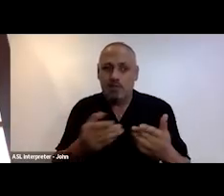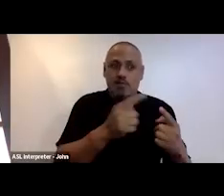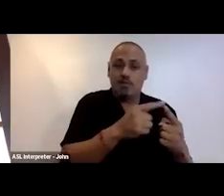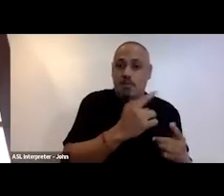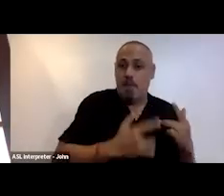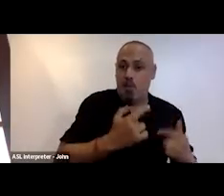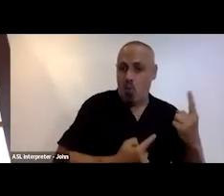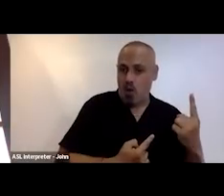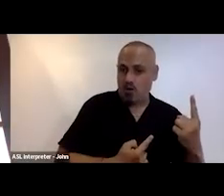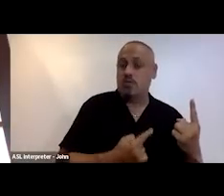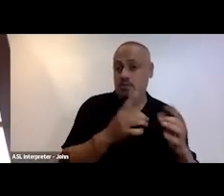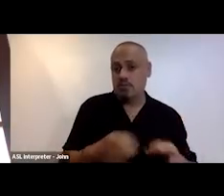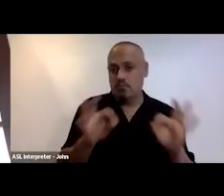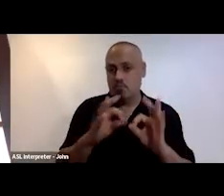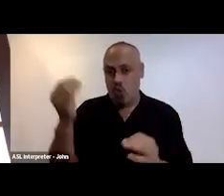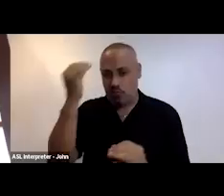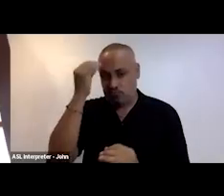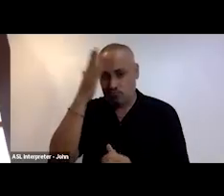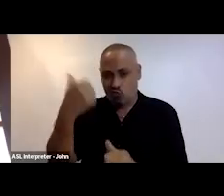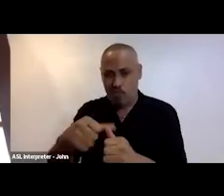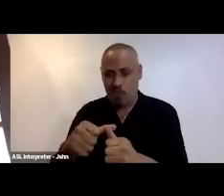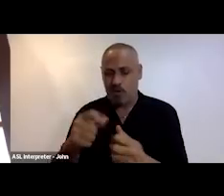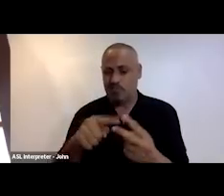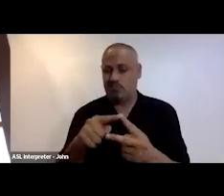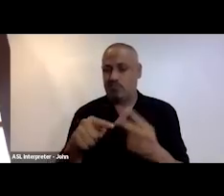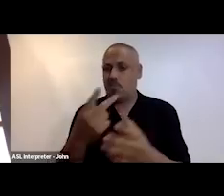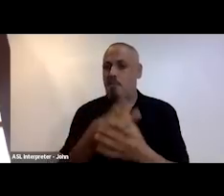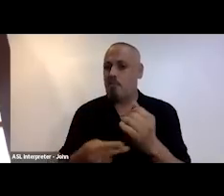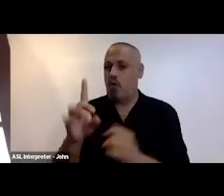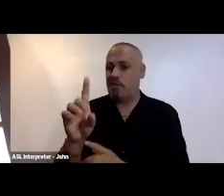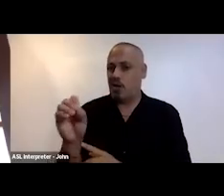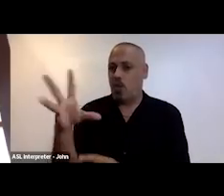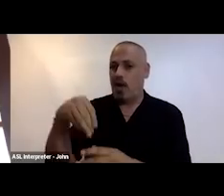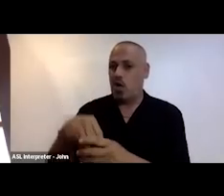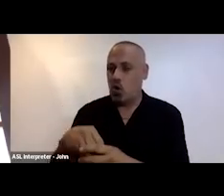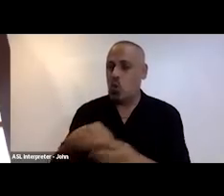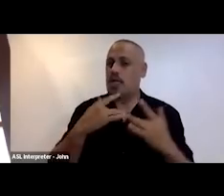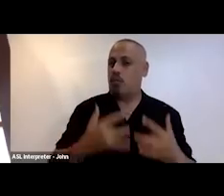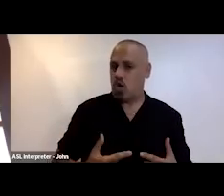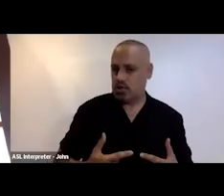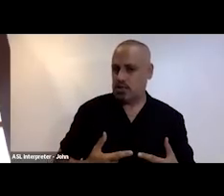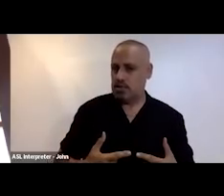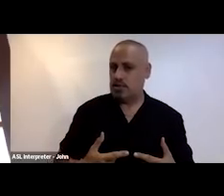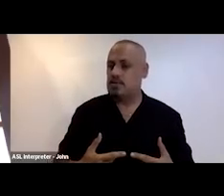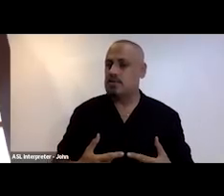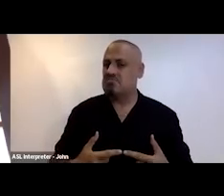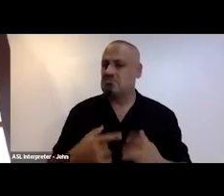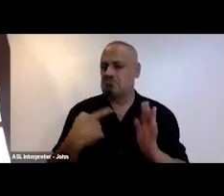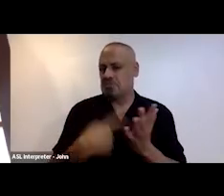But I think it's important to keep in mind that both of these diagnoses include the depression side which I will talk about next.